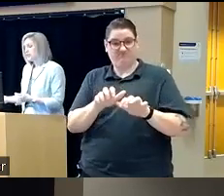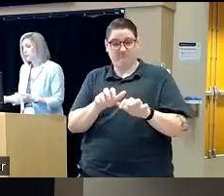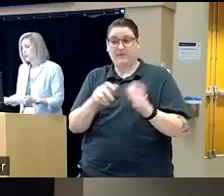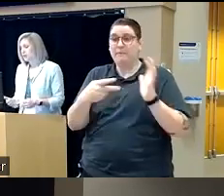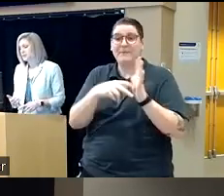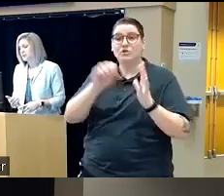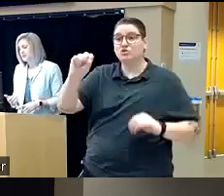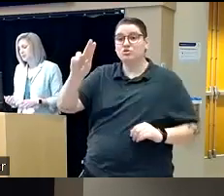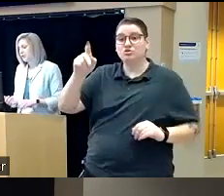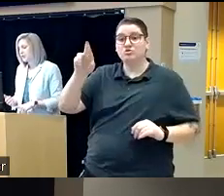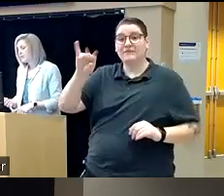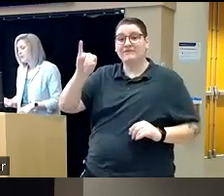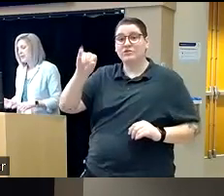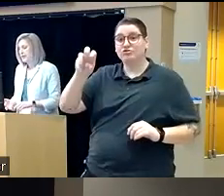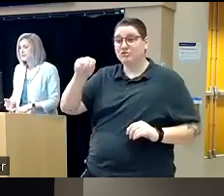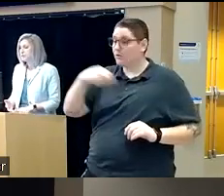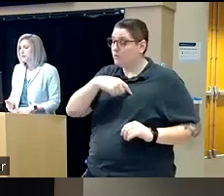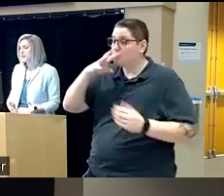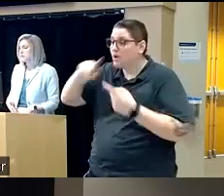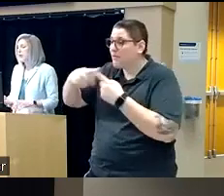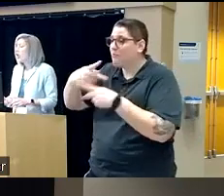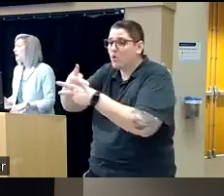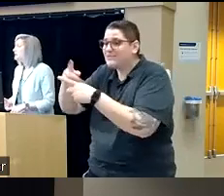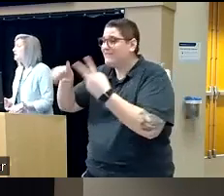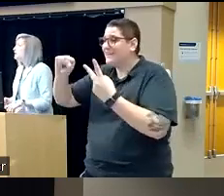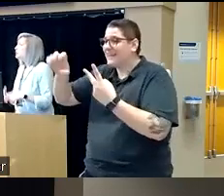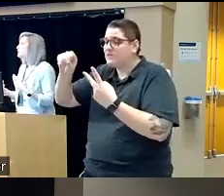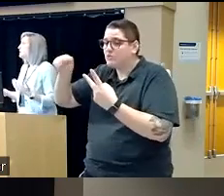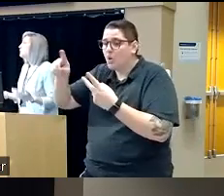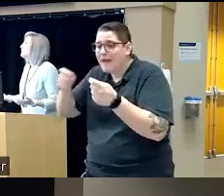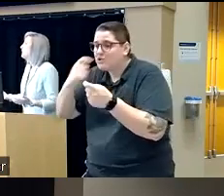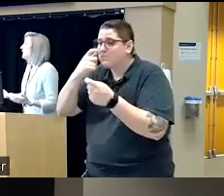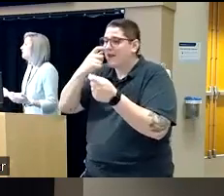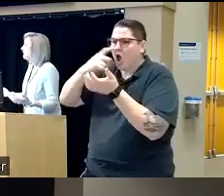supervision where you're discussing productivity caseload management audits so for some people it